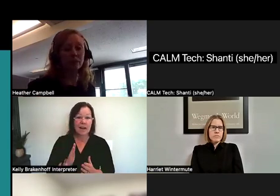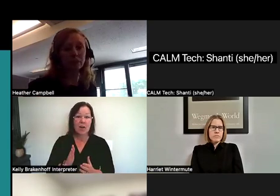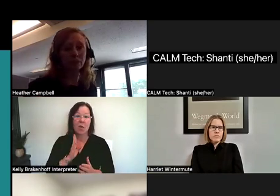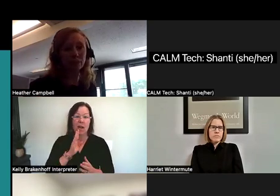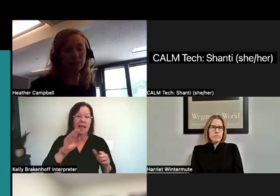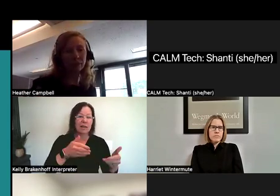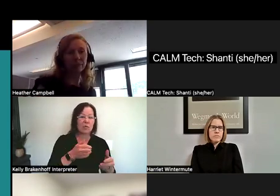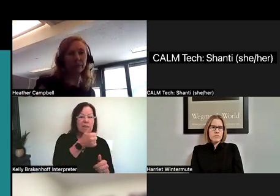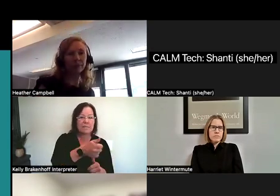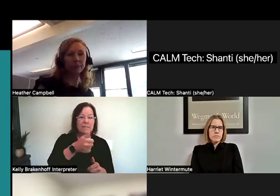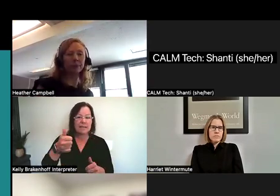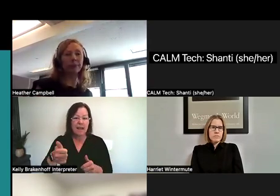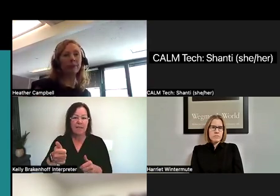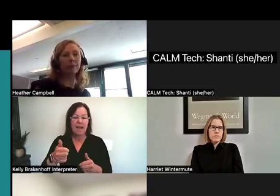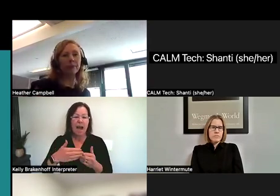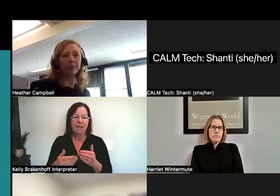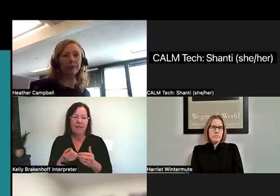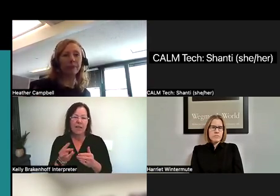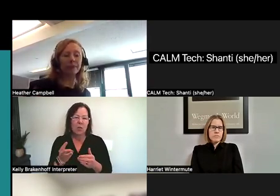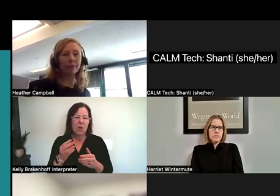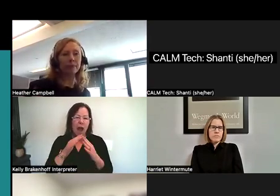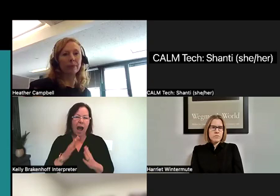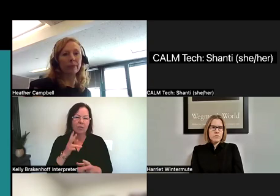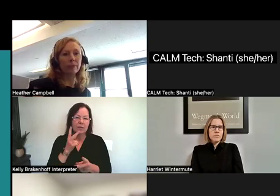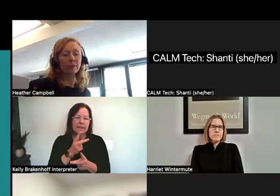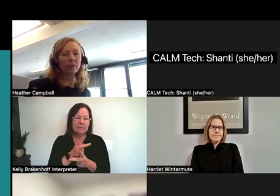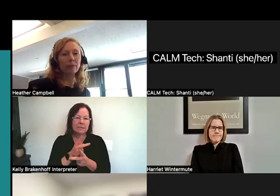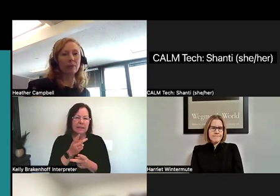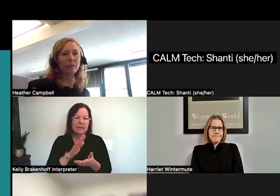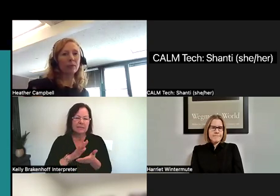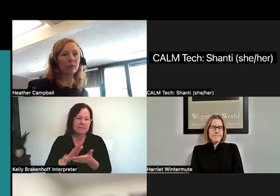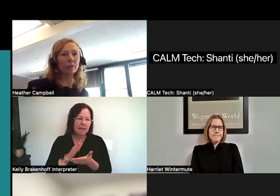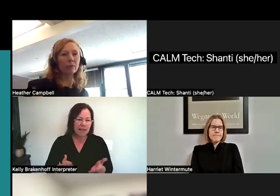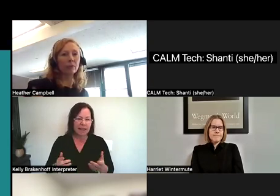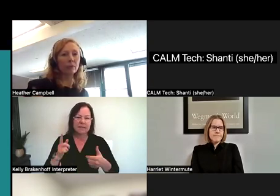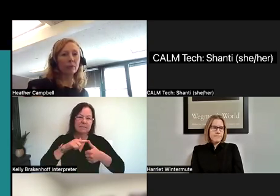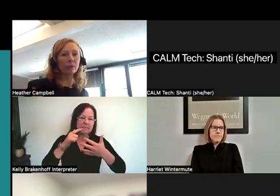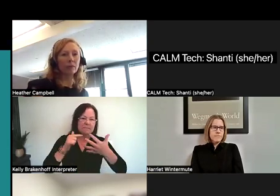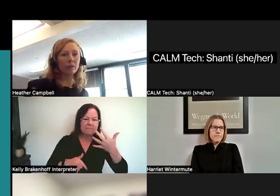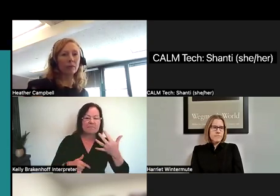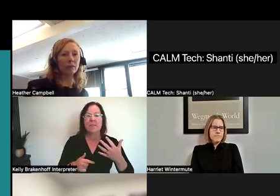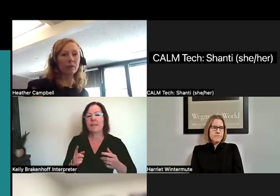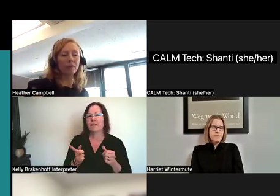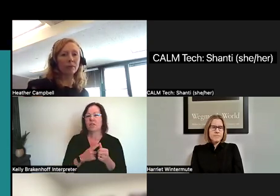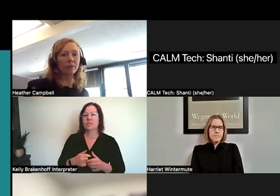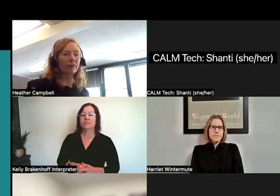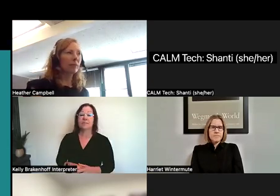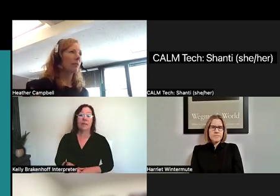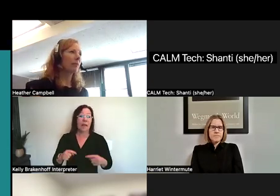themselves after a few house cleaning items. This session is being recorded.